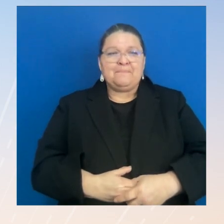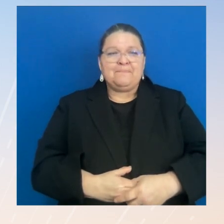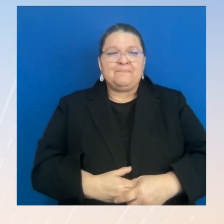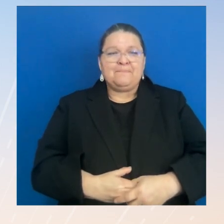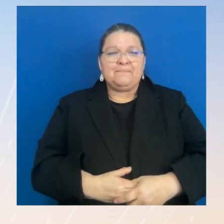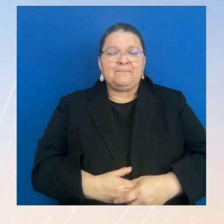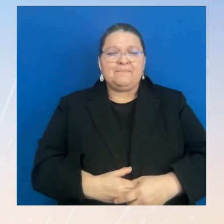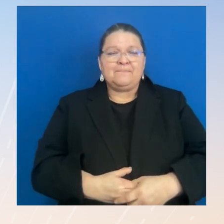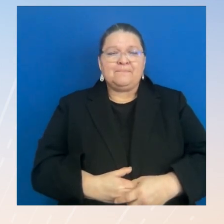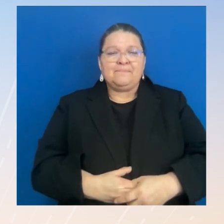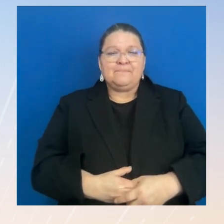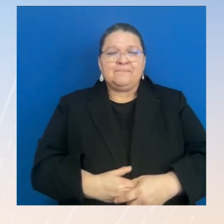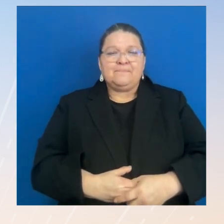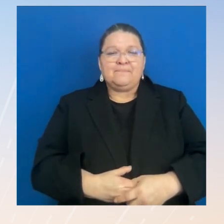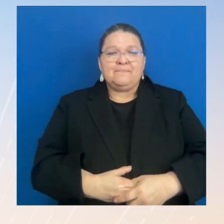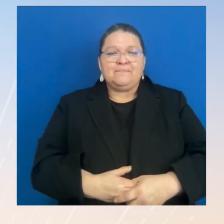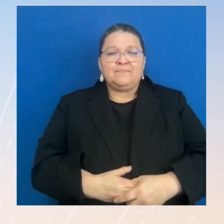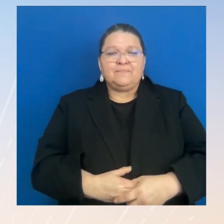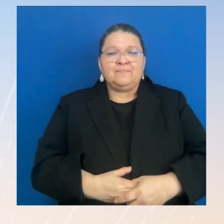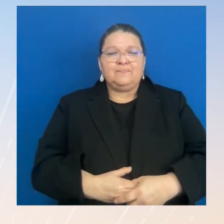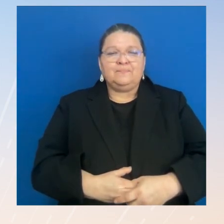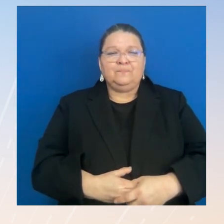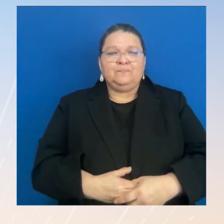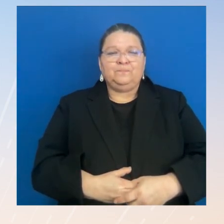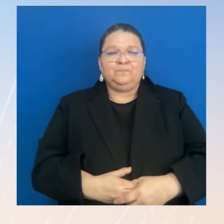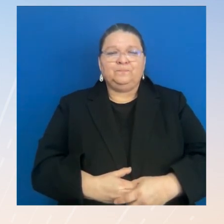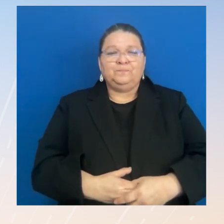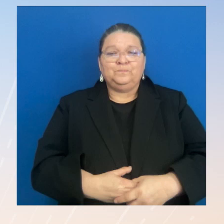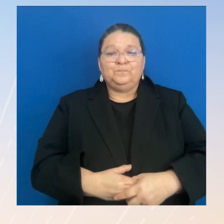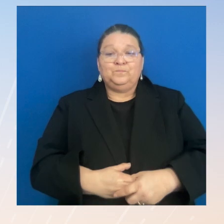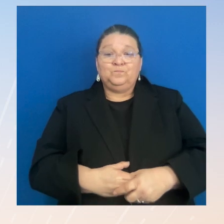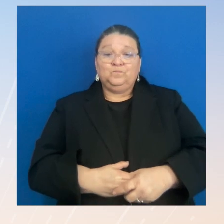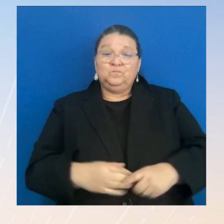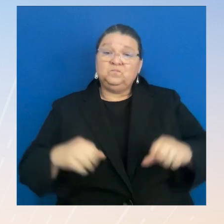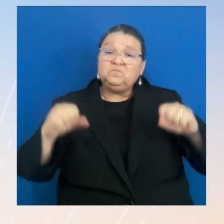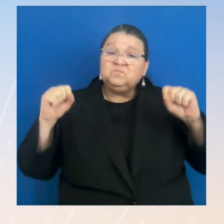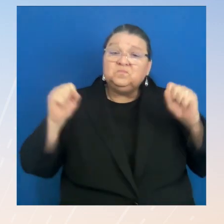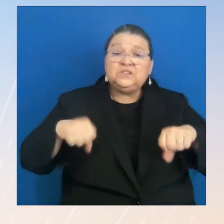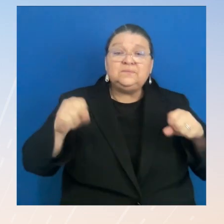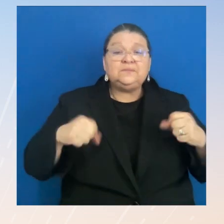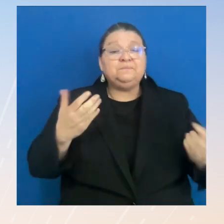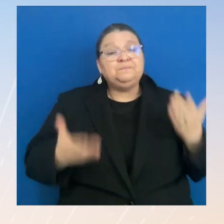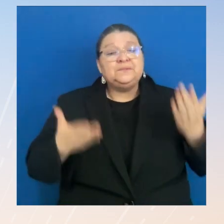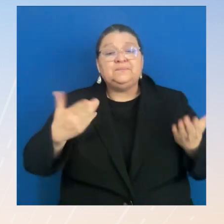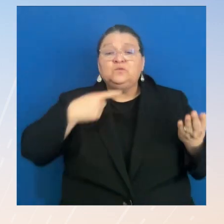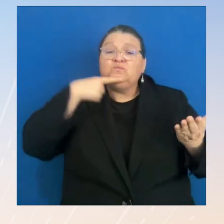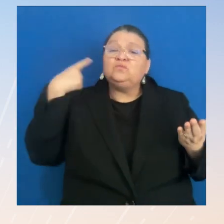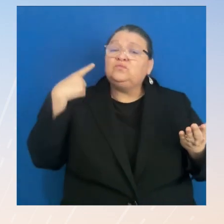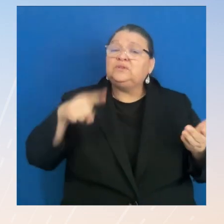or strike a delivery of American military supplies. How concerned are you about this? And how confident are you that this assistance